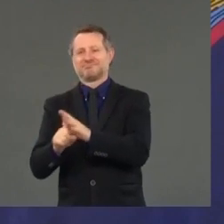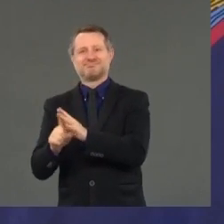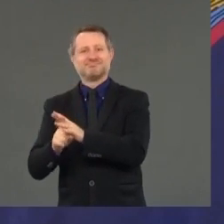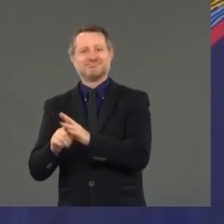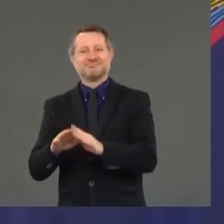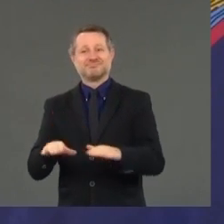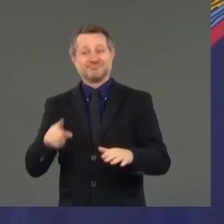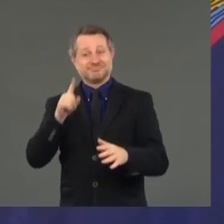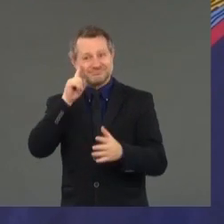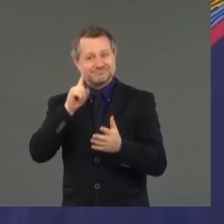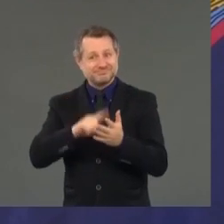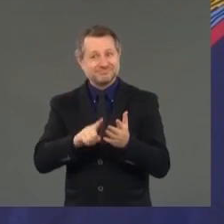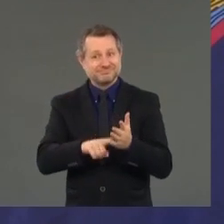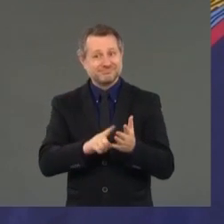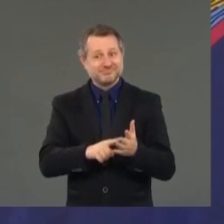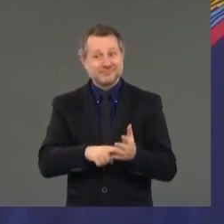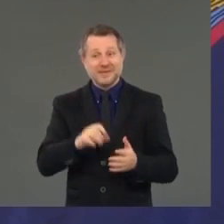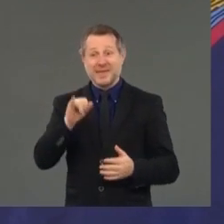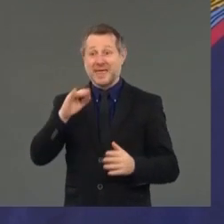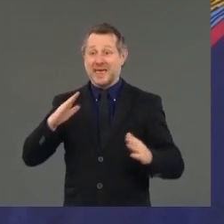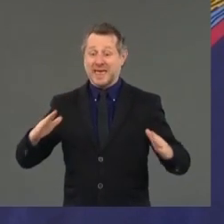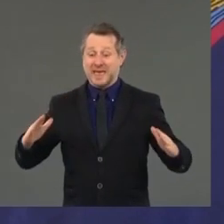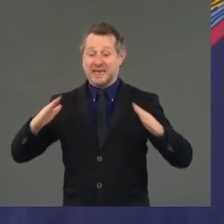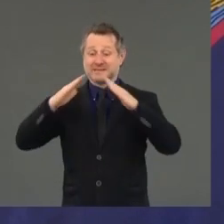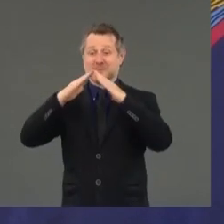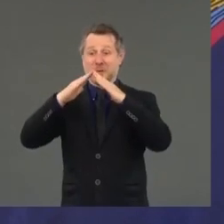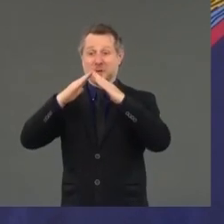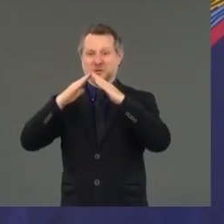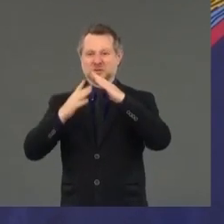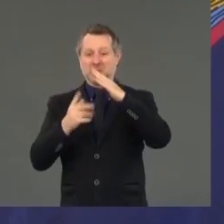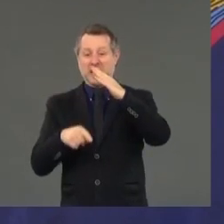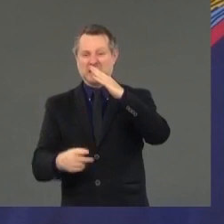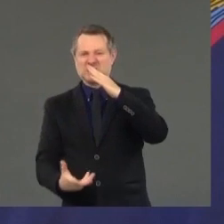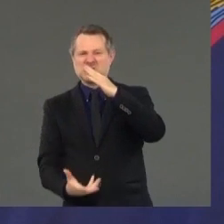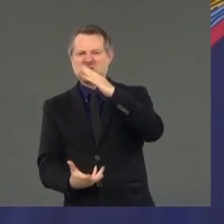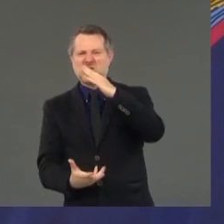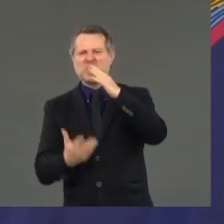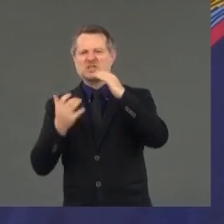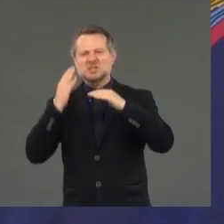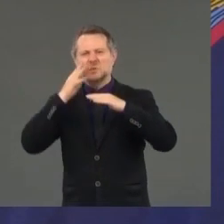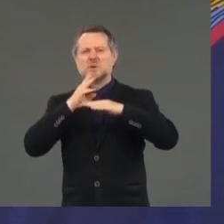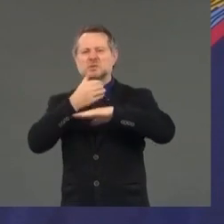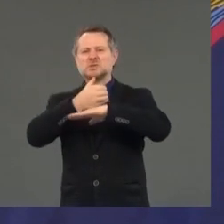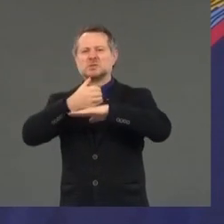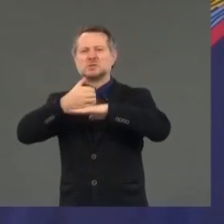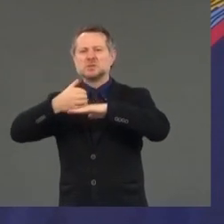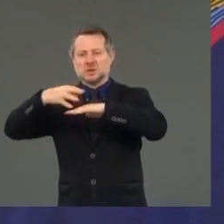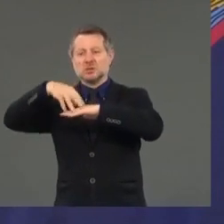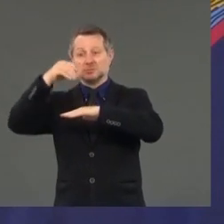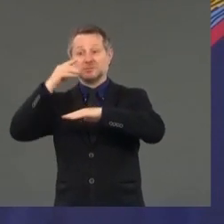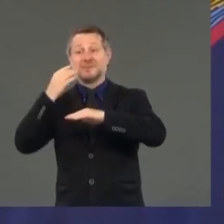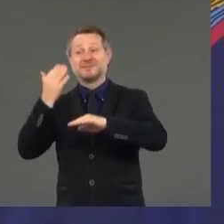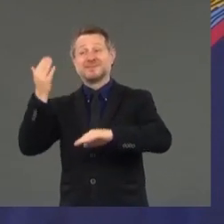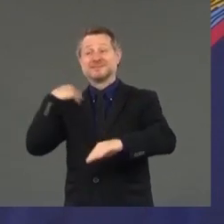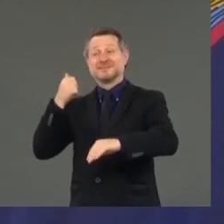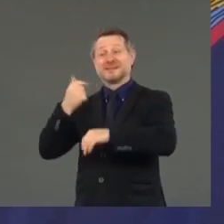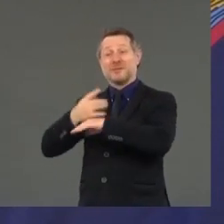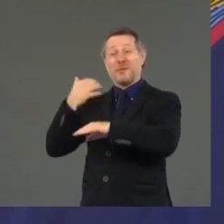CASES WE ARE INVESTIGATING. I SAID THE TIP OF THE ICEBERG,